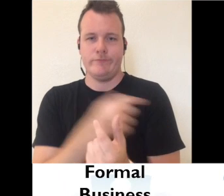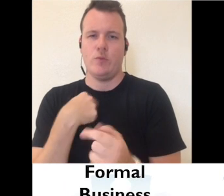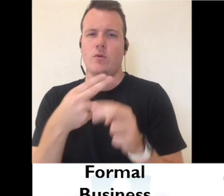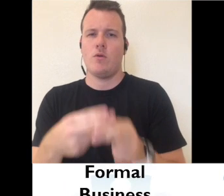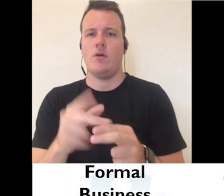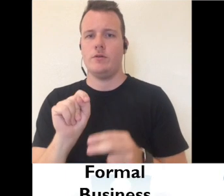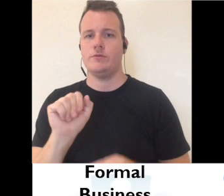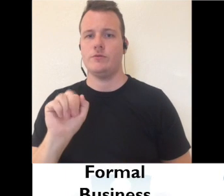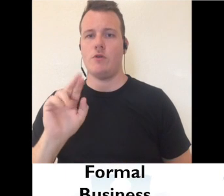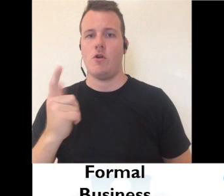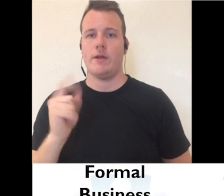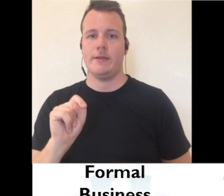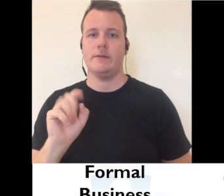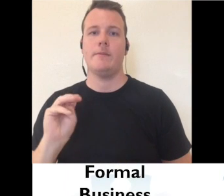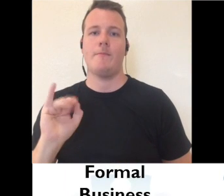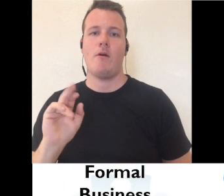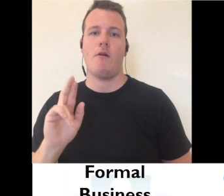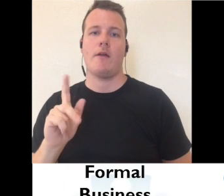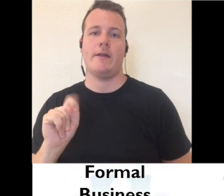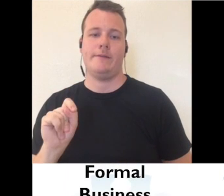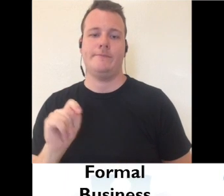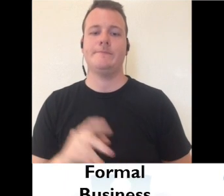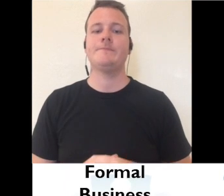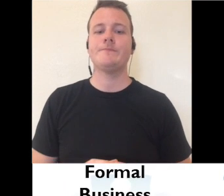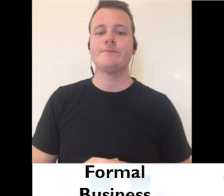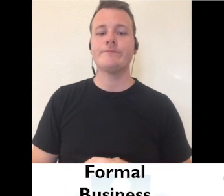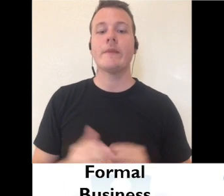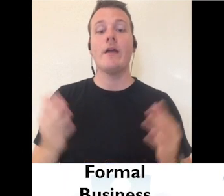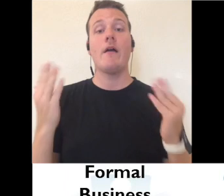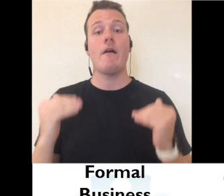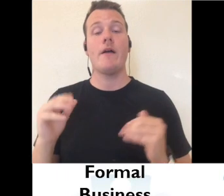also something called market segmentation, and you can segment a